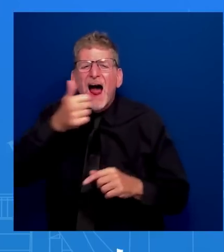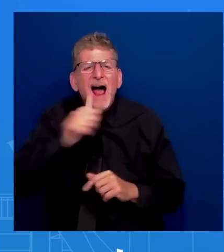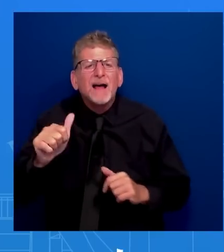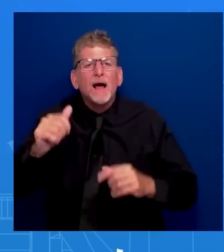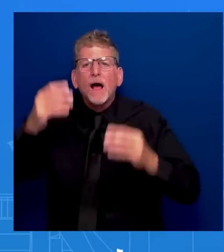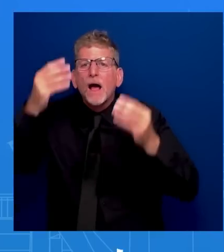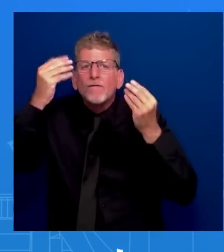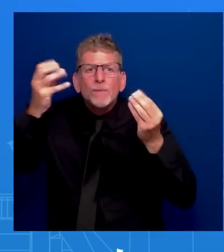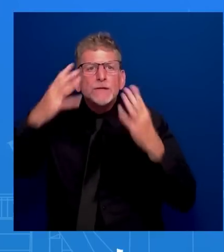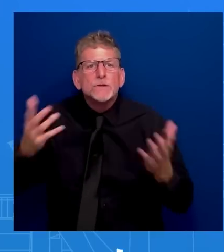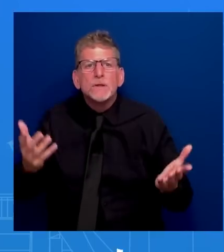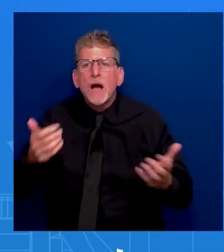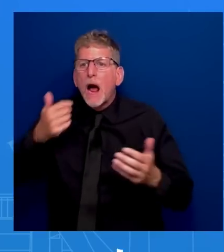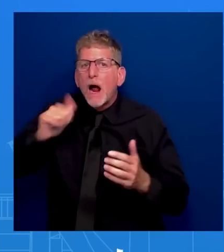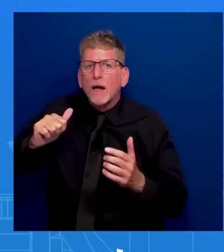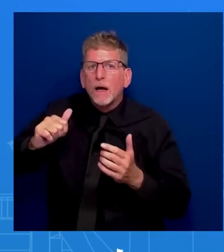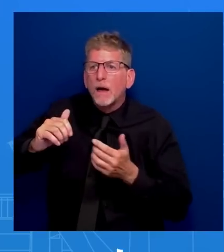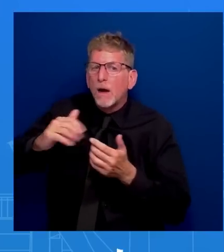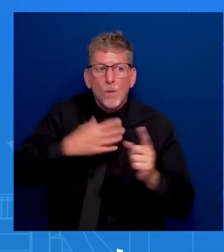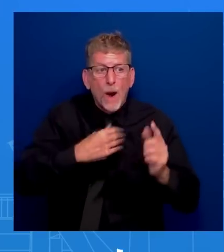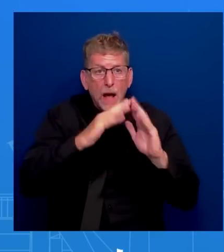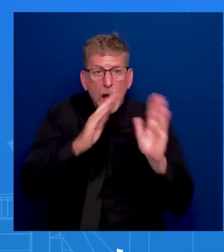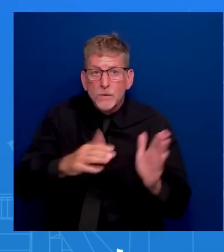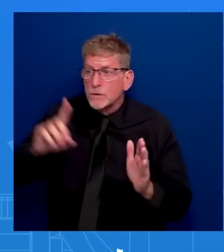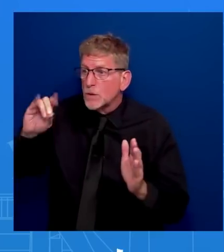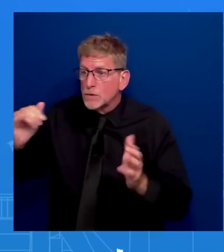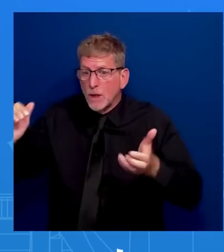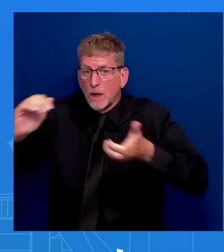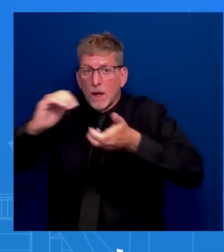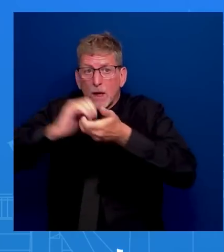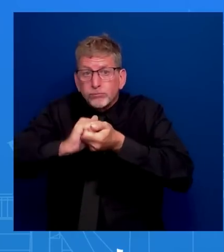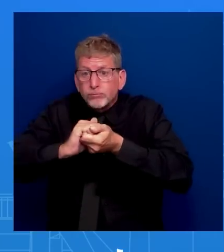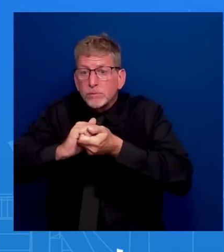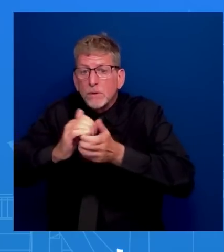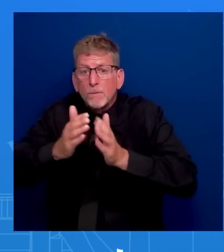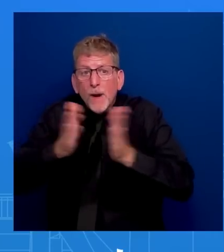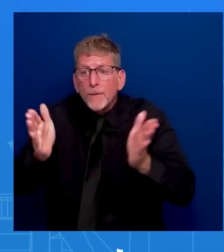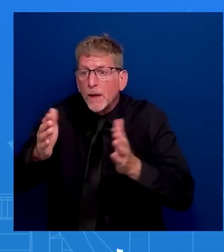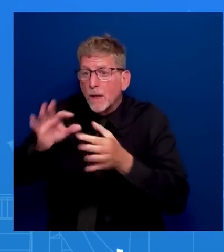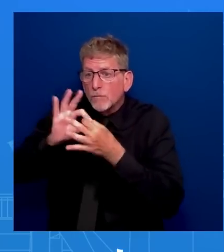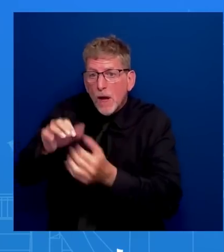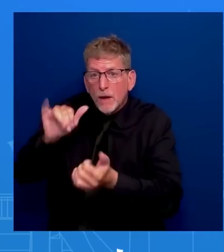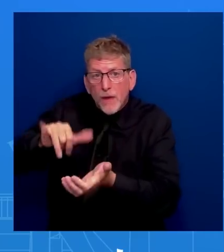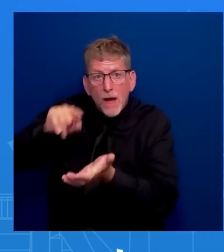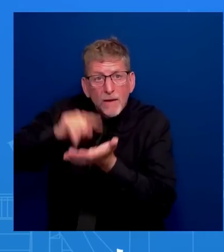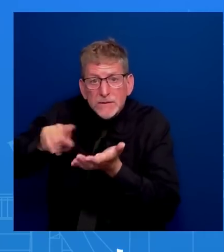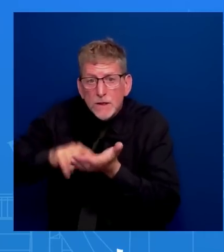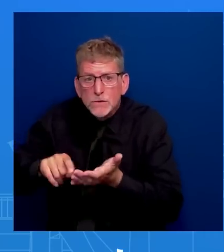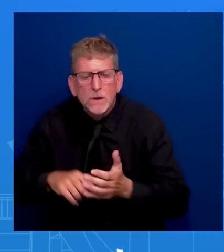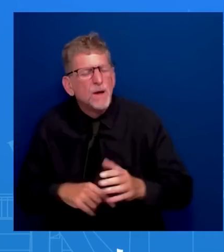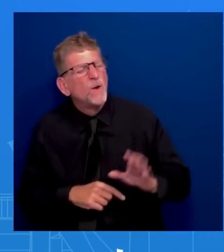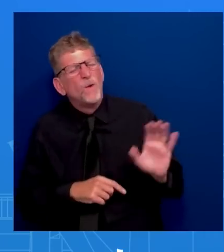and whether they will be made public if those briefings happen? Ms. Jean-Pierre: No. I mean, this is not something -- again, they're independent. We are not --